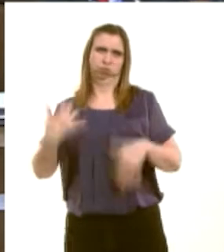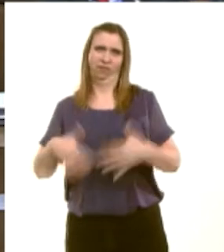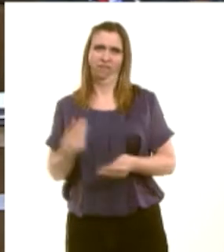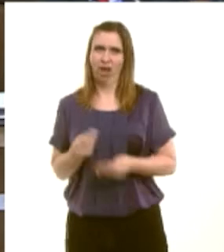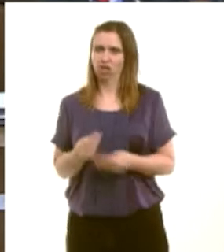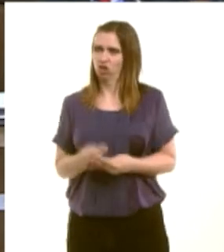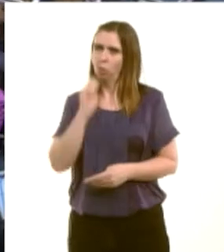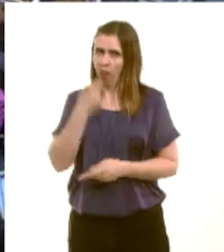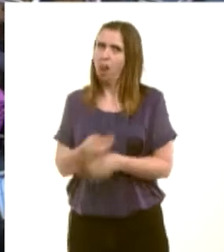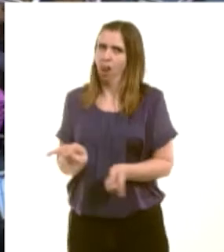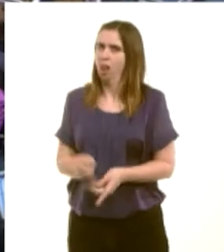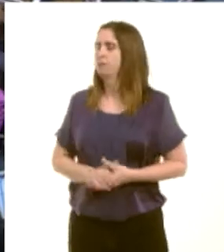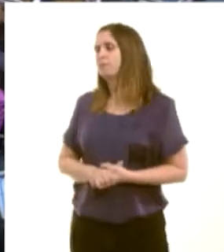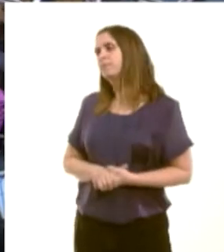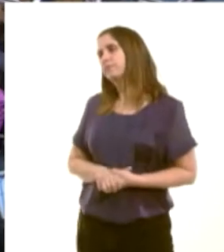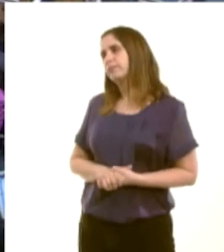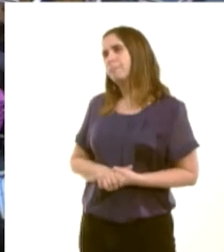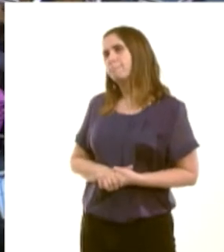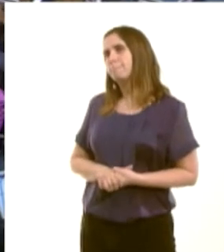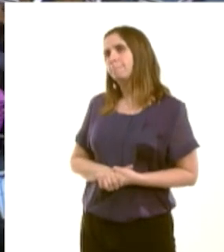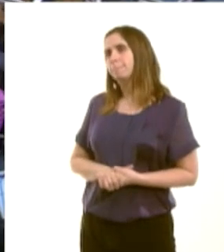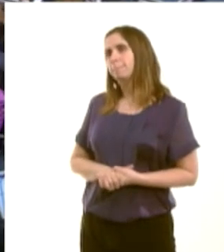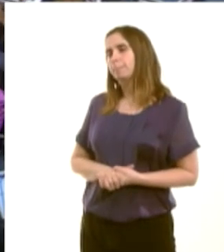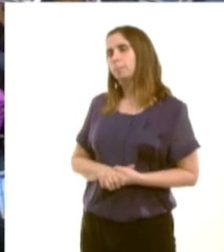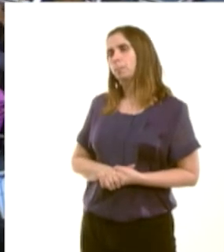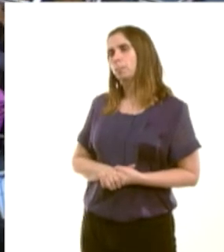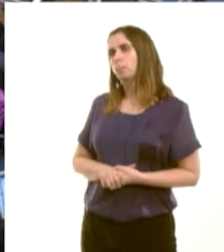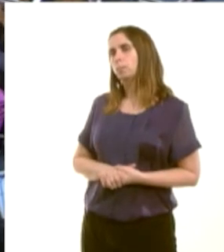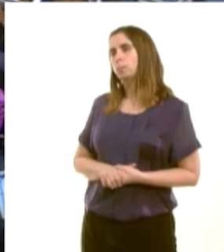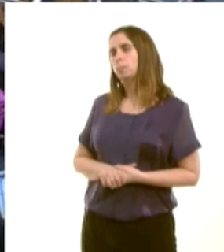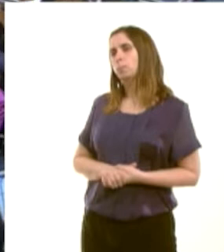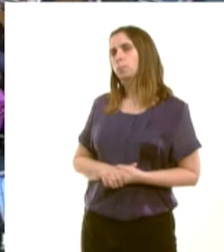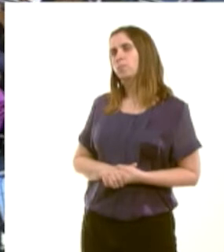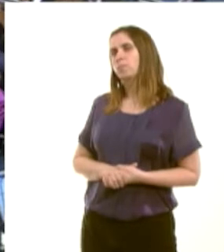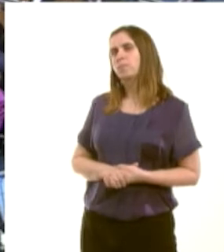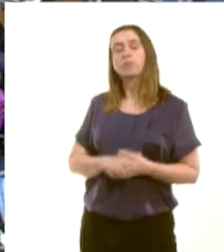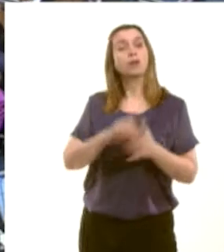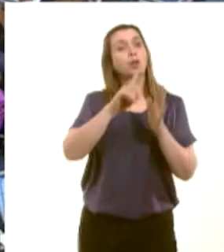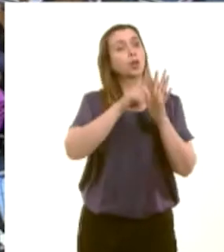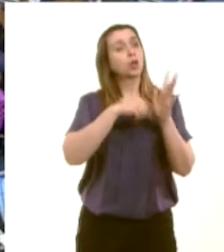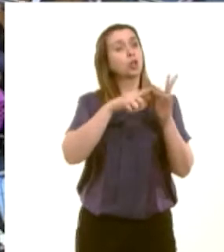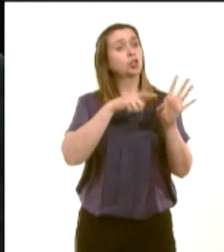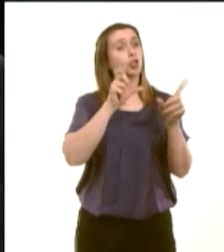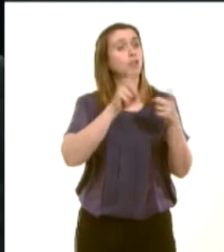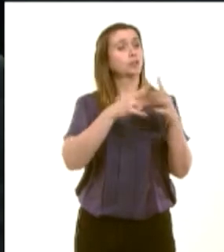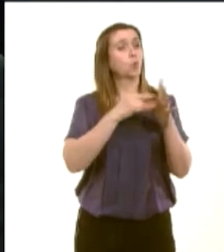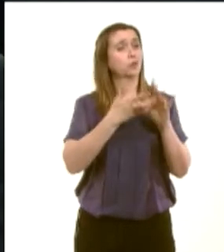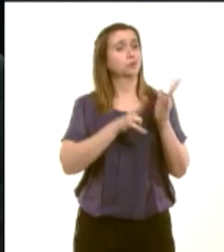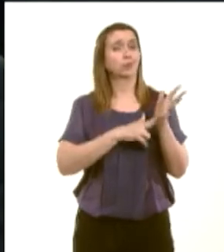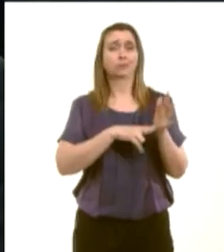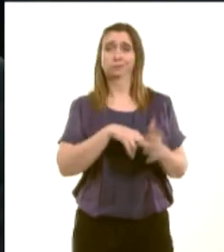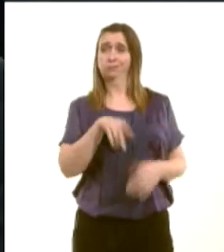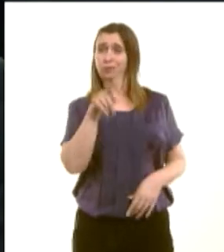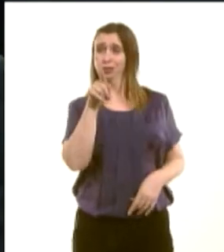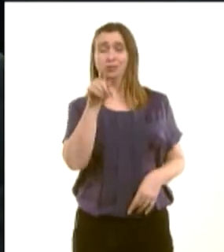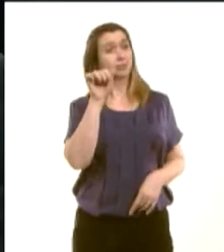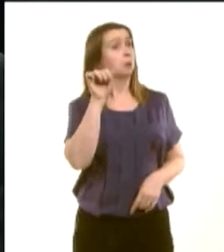Nick Ramsay: Well, First Minister, Joyce Watson is, of course, right in some respects, in